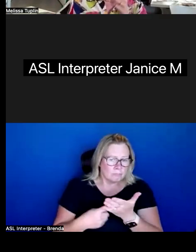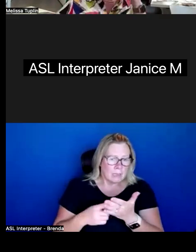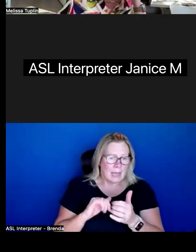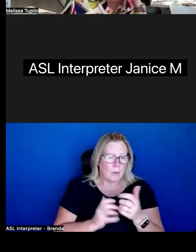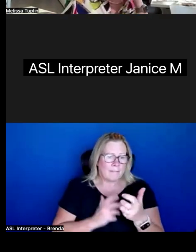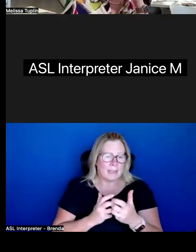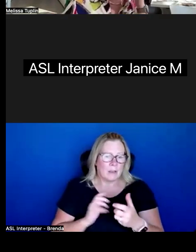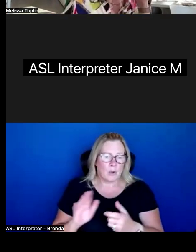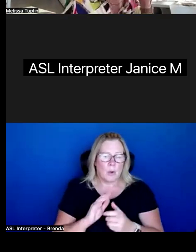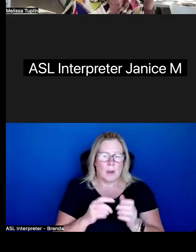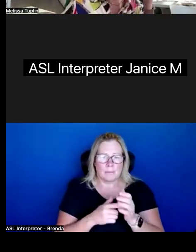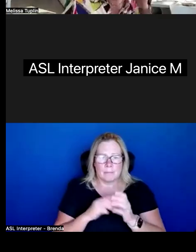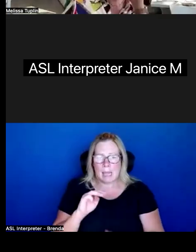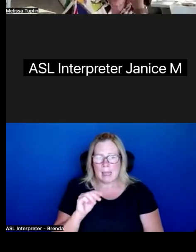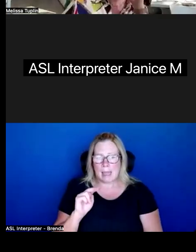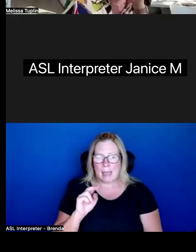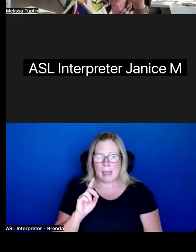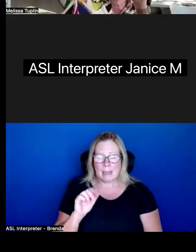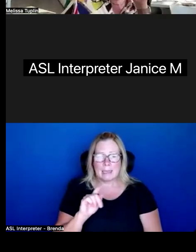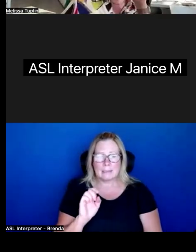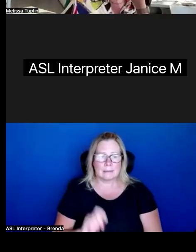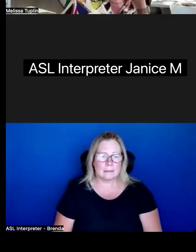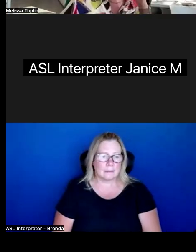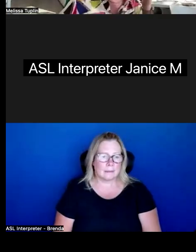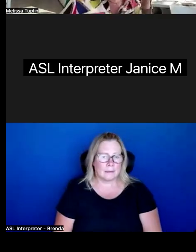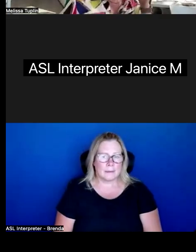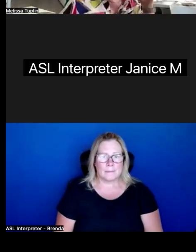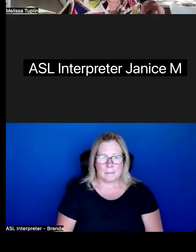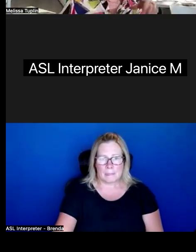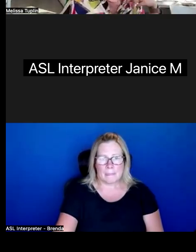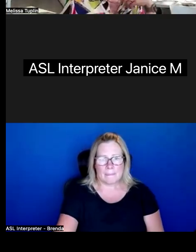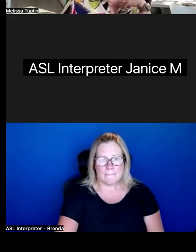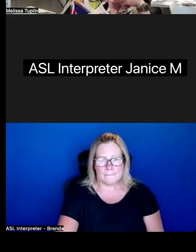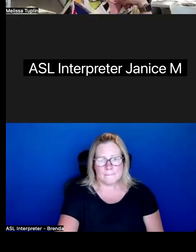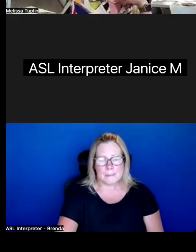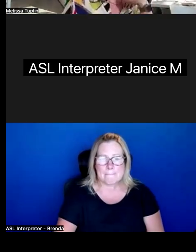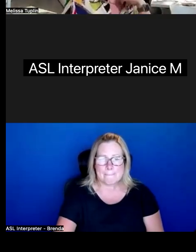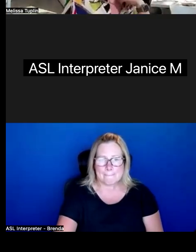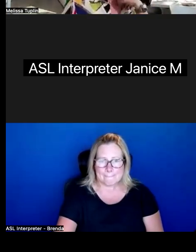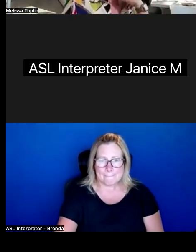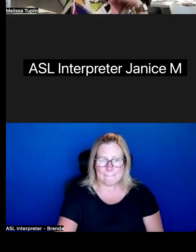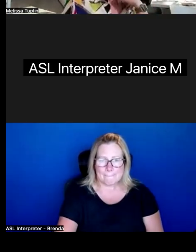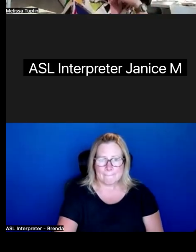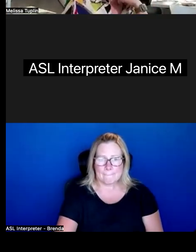I also want to be clear again that being considered a community arts organization in this